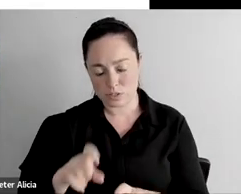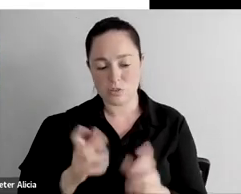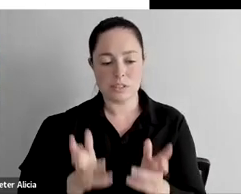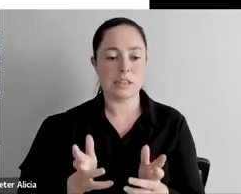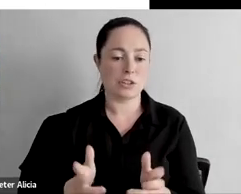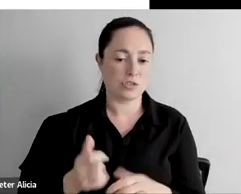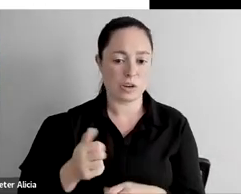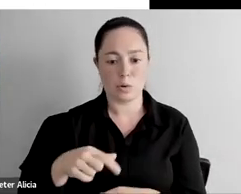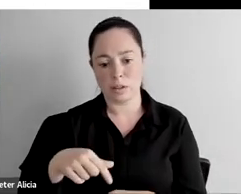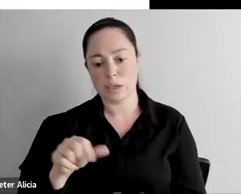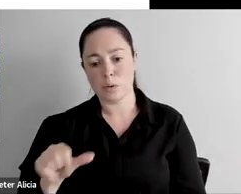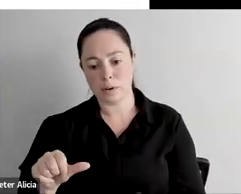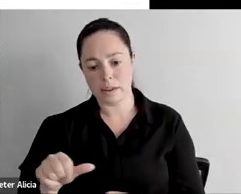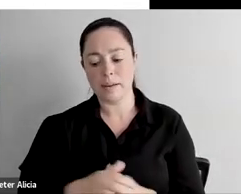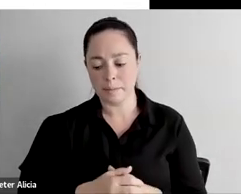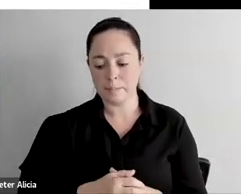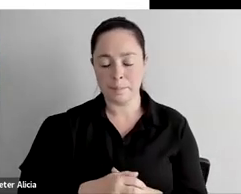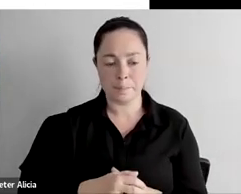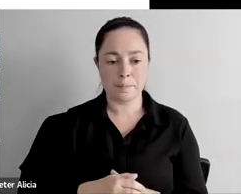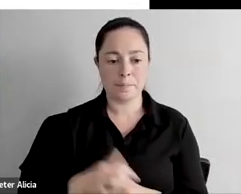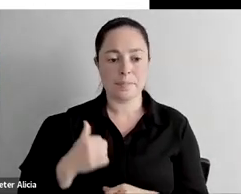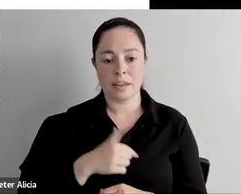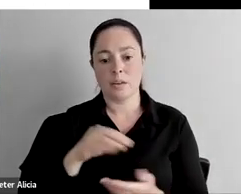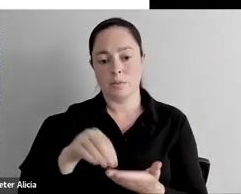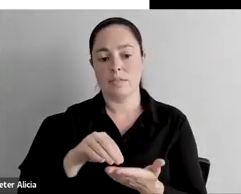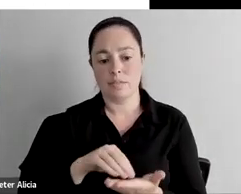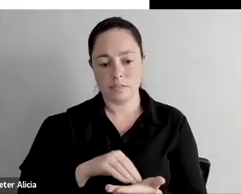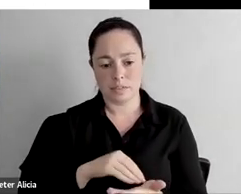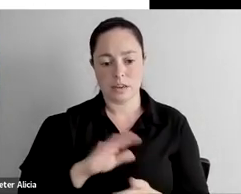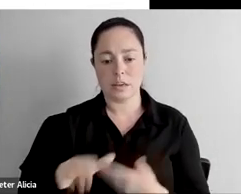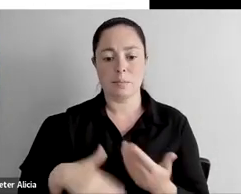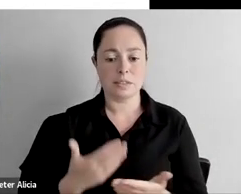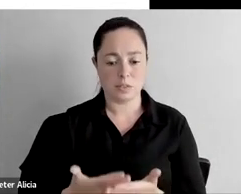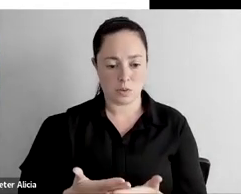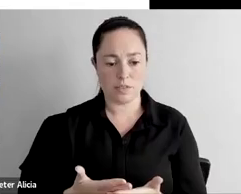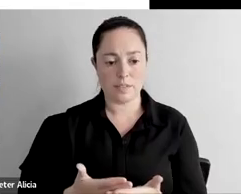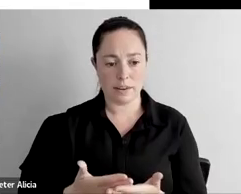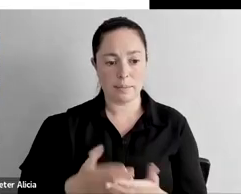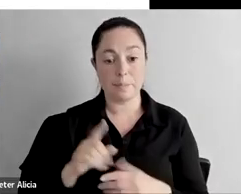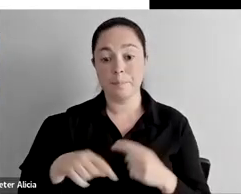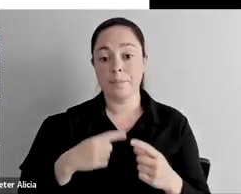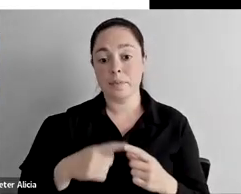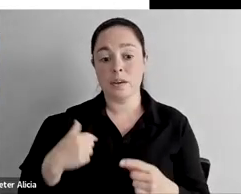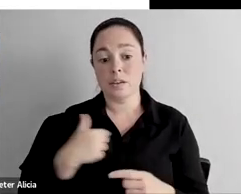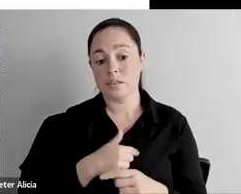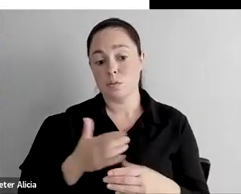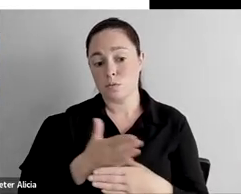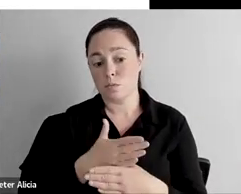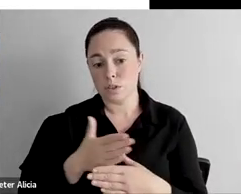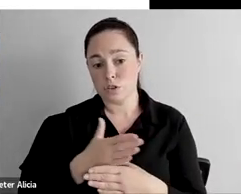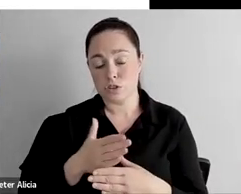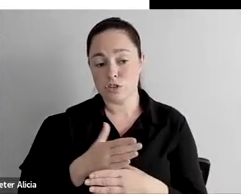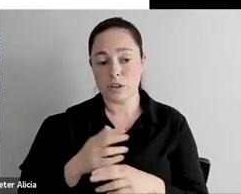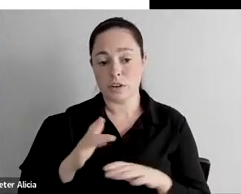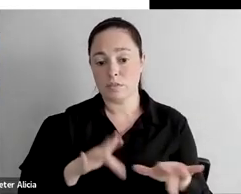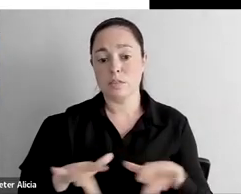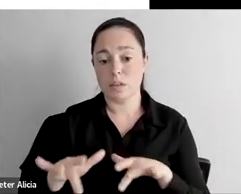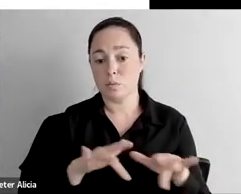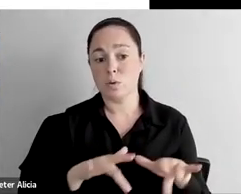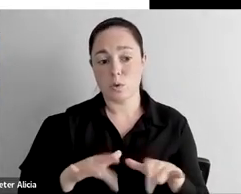Q&A or the chat. And we've documented all of those. So when we share the recording of this webinar,